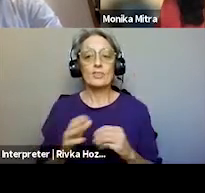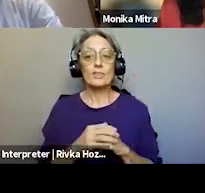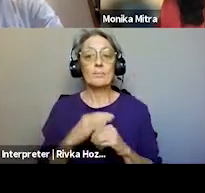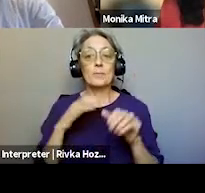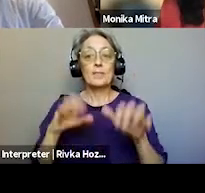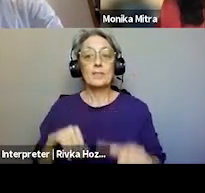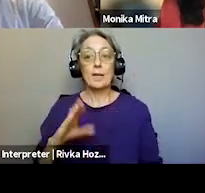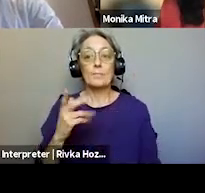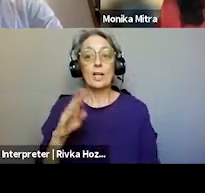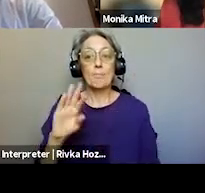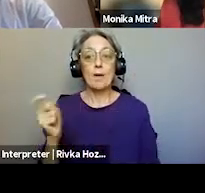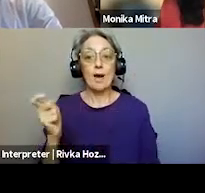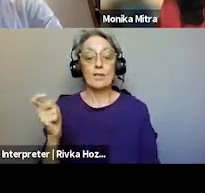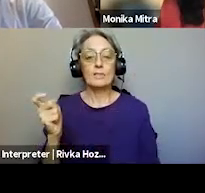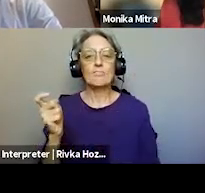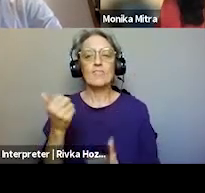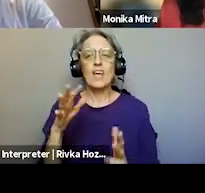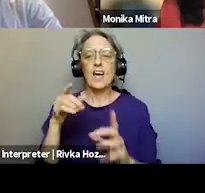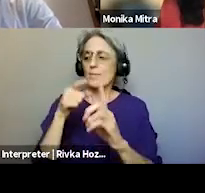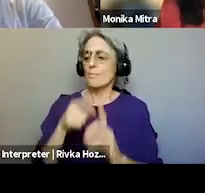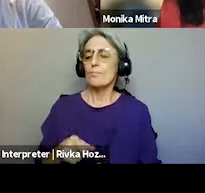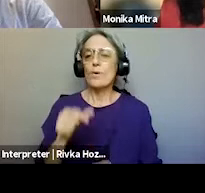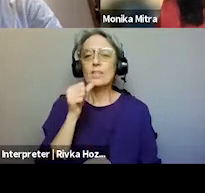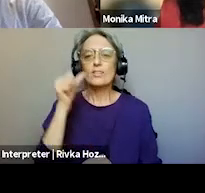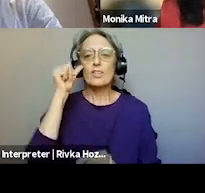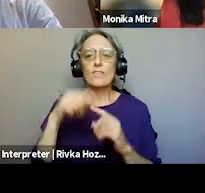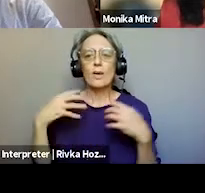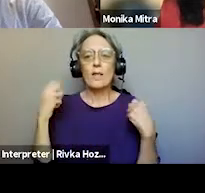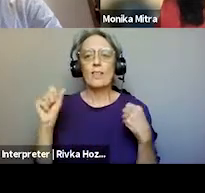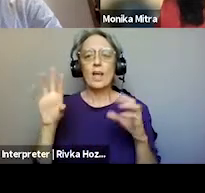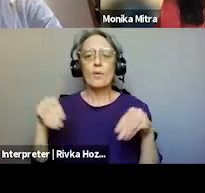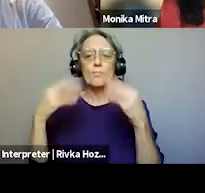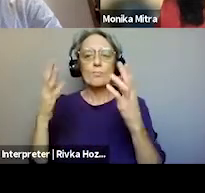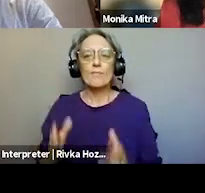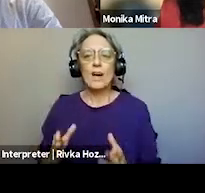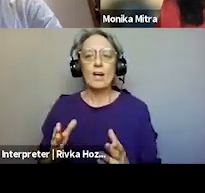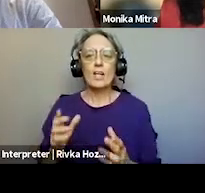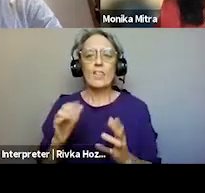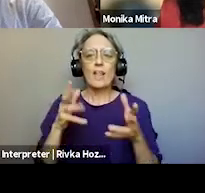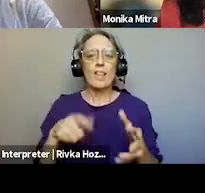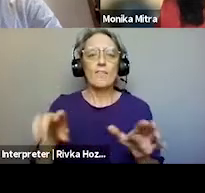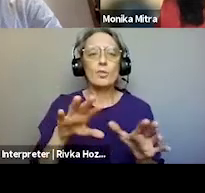any points the healthcare providers raised that you left the workshop thinking about.